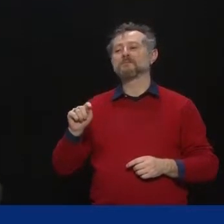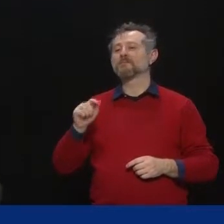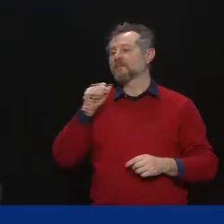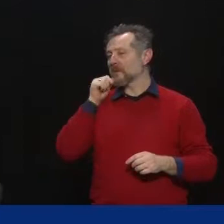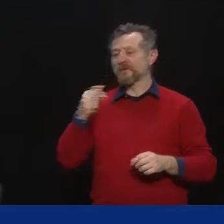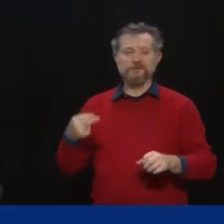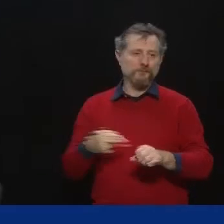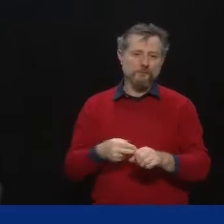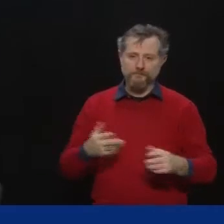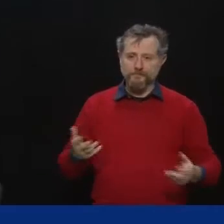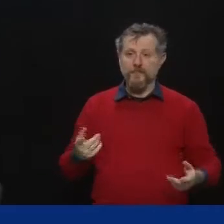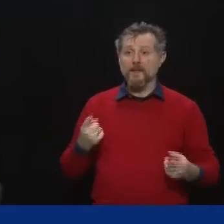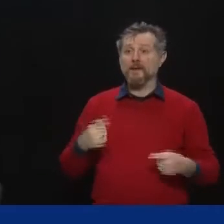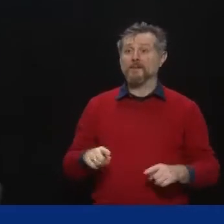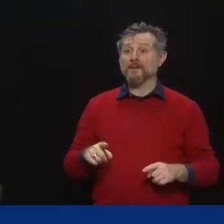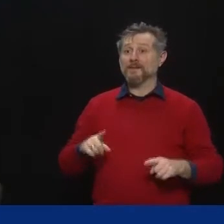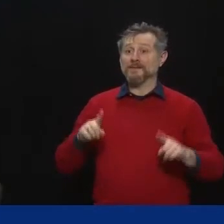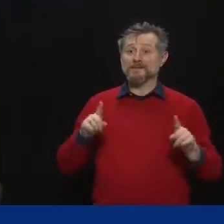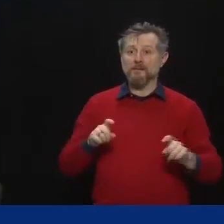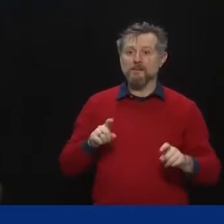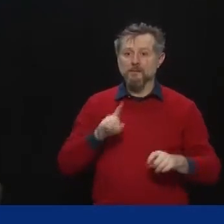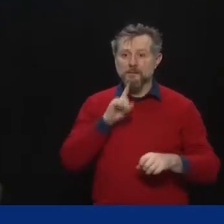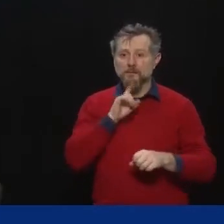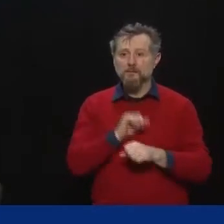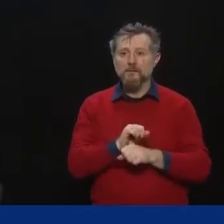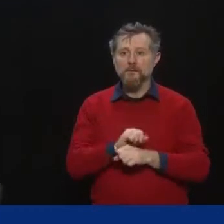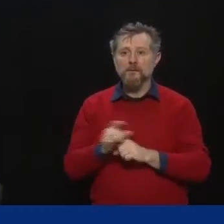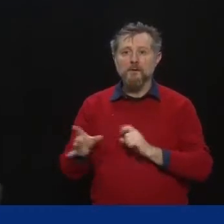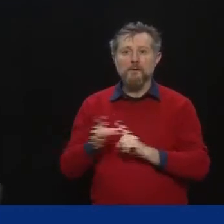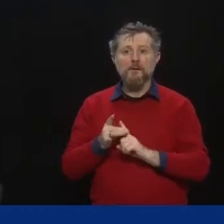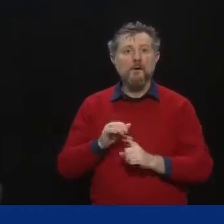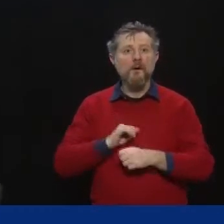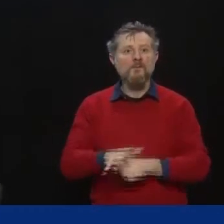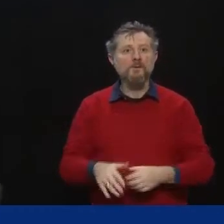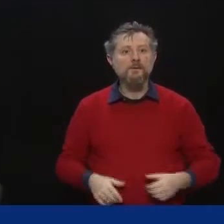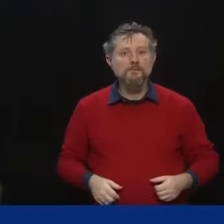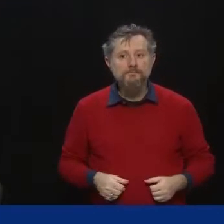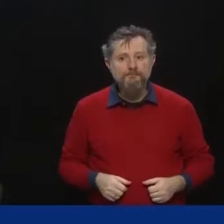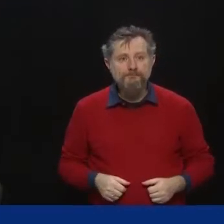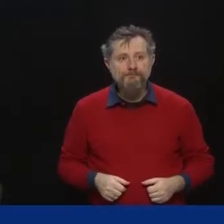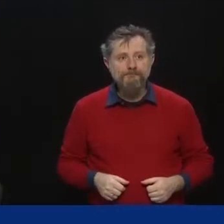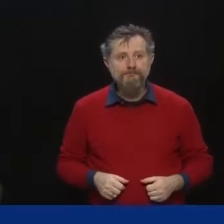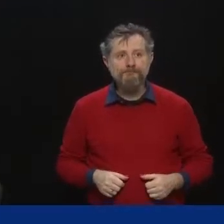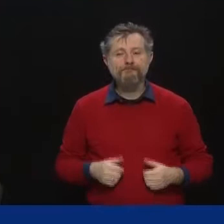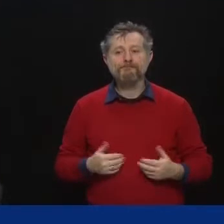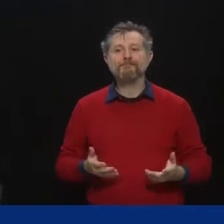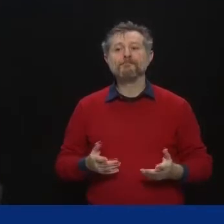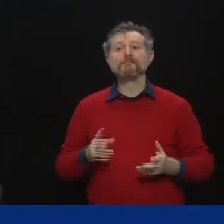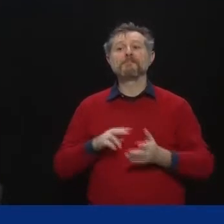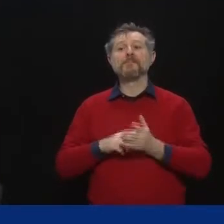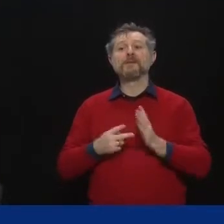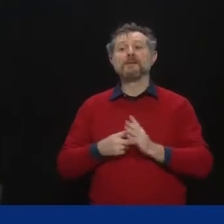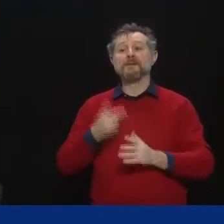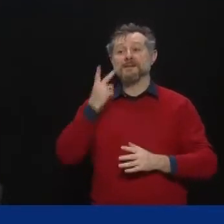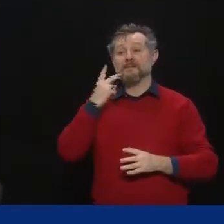WE WOULD HAVE HAD ONE MORE SEAT HERE THIS MORNING TO JOIN US. BUT DR. BASSETT WILL NOT BE